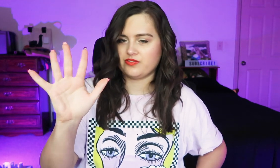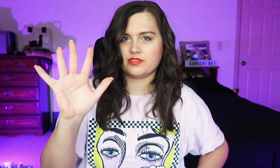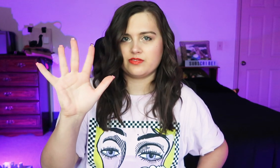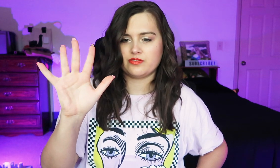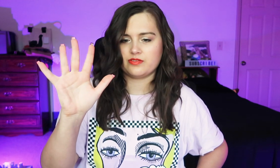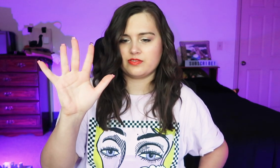5.